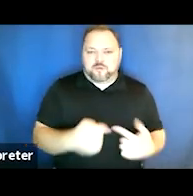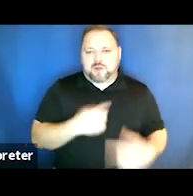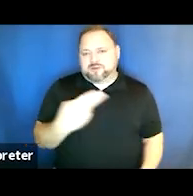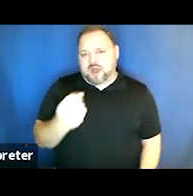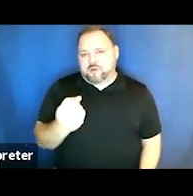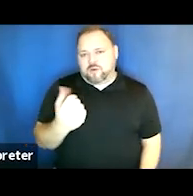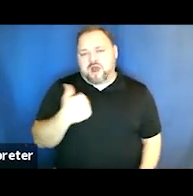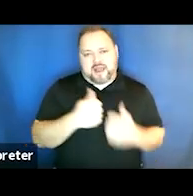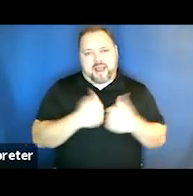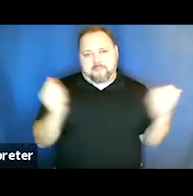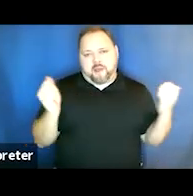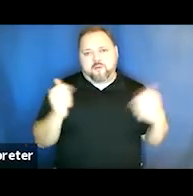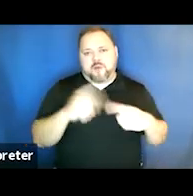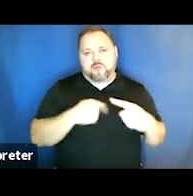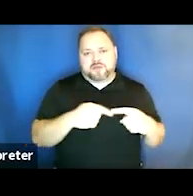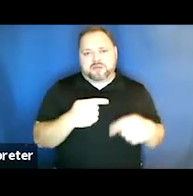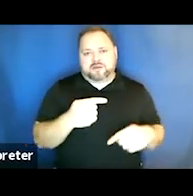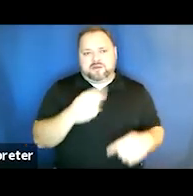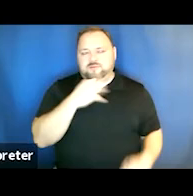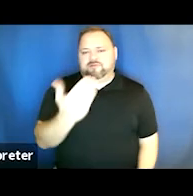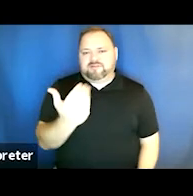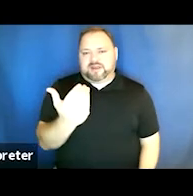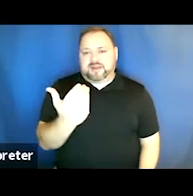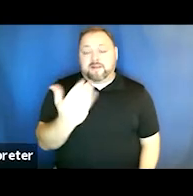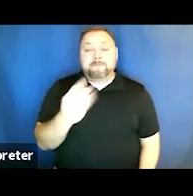I came out when I was 15 and now I'm 32,